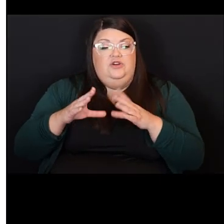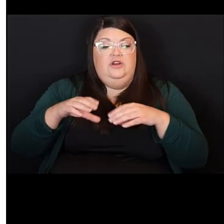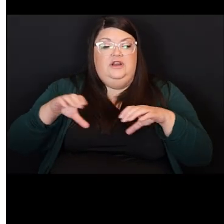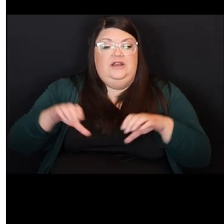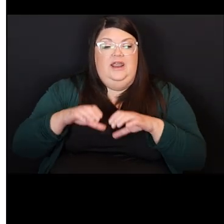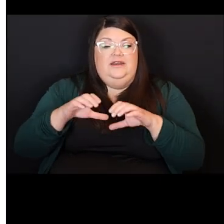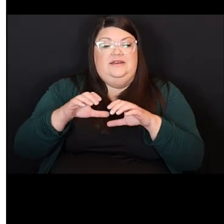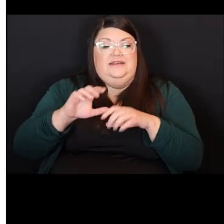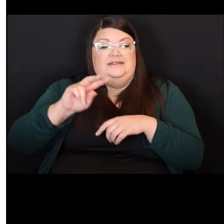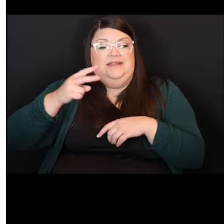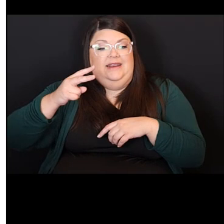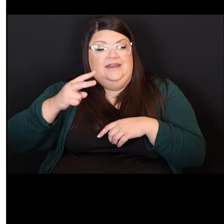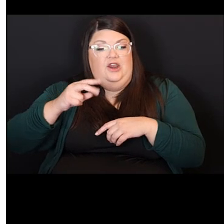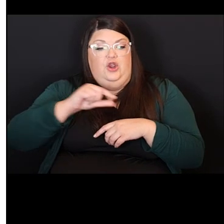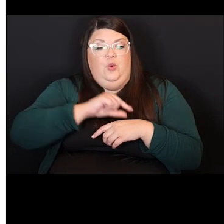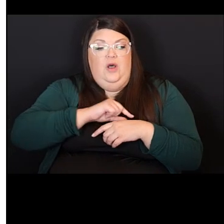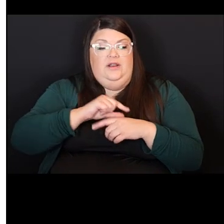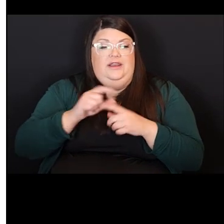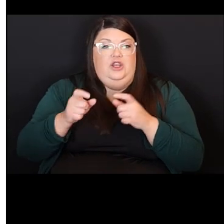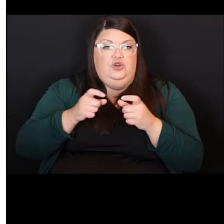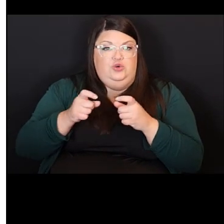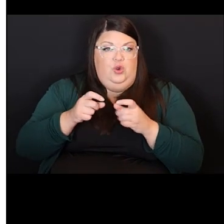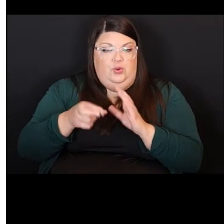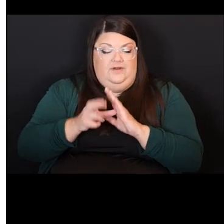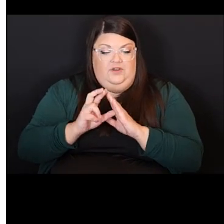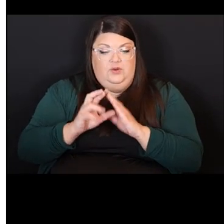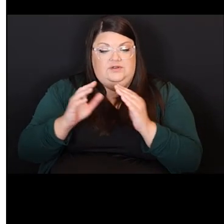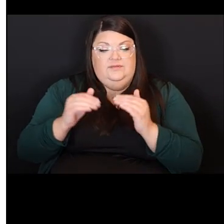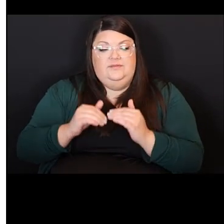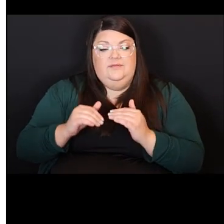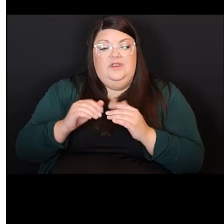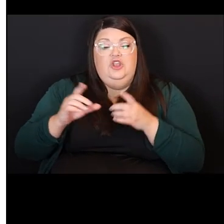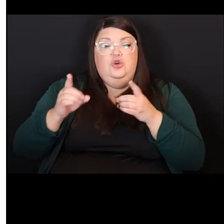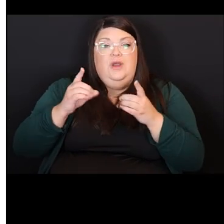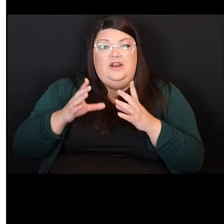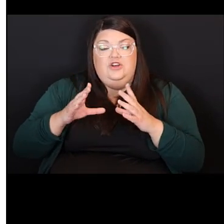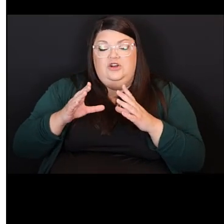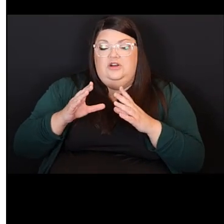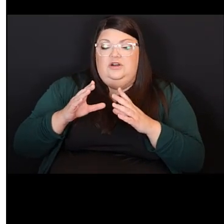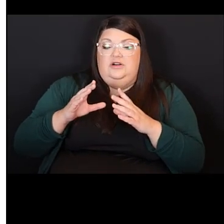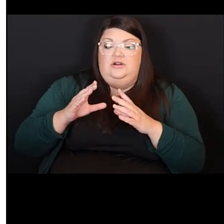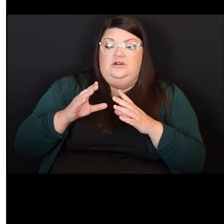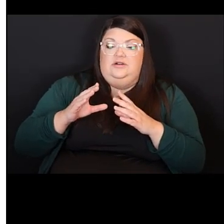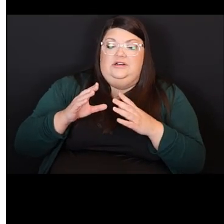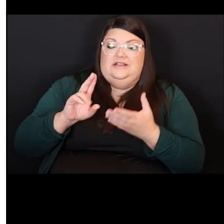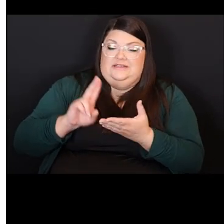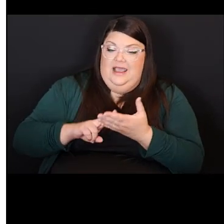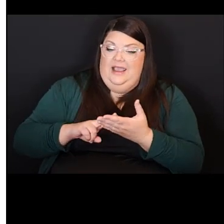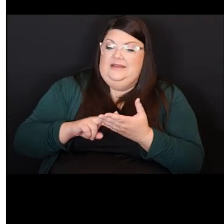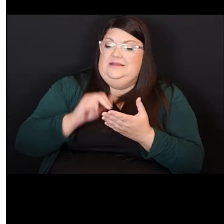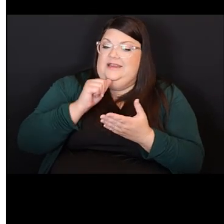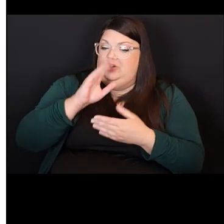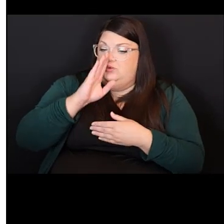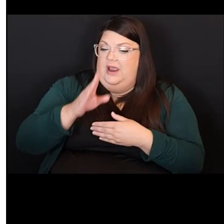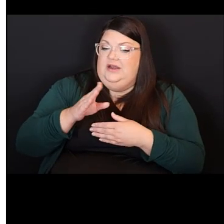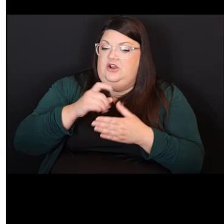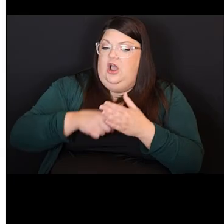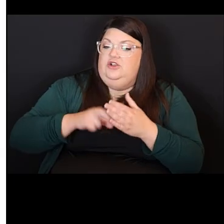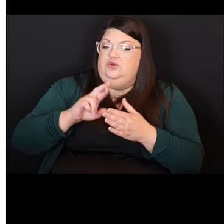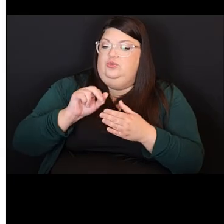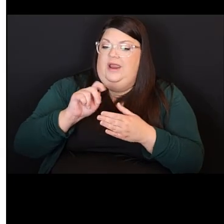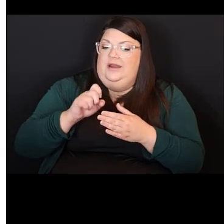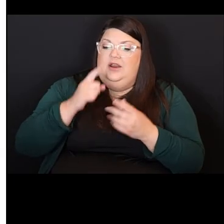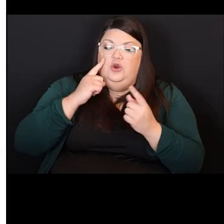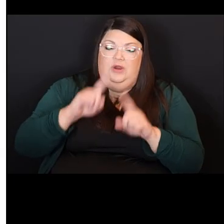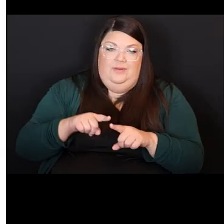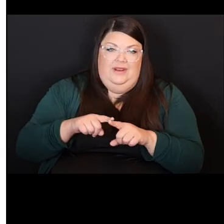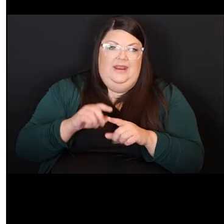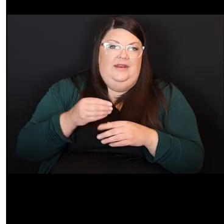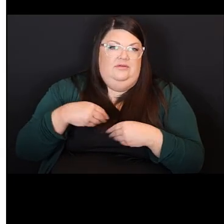control reviews. Director signs indirect cost rate agreement and transmits to recipient.